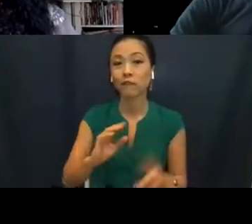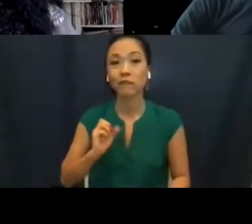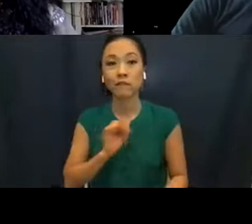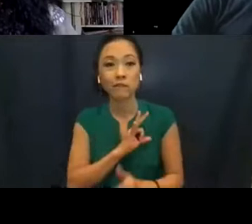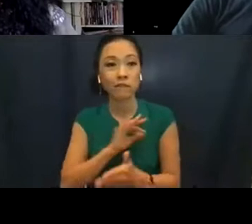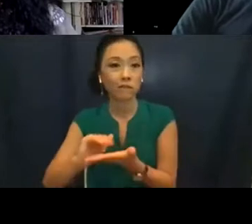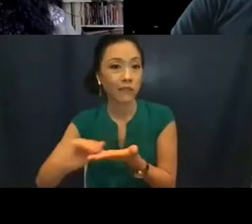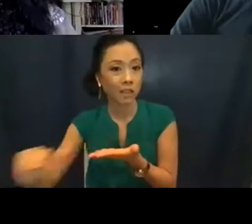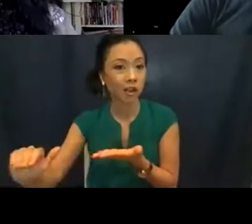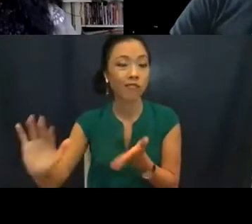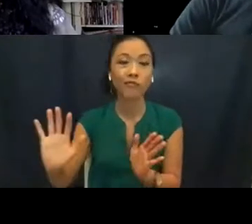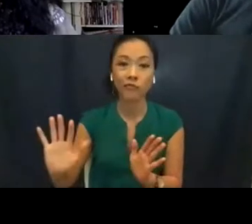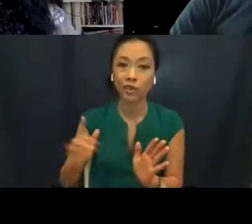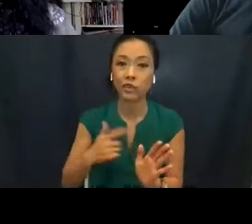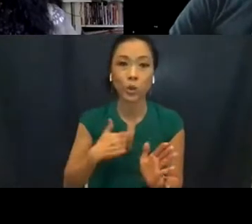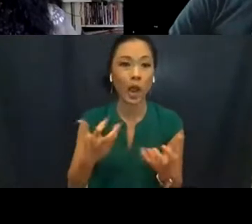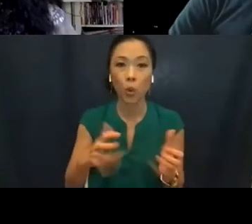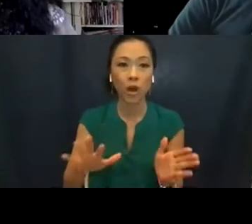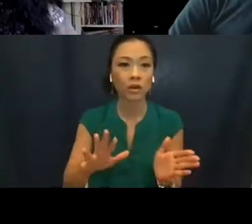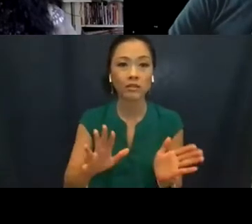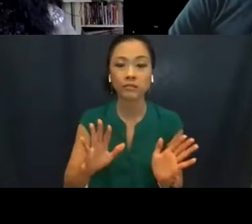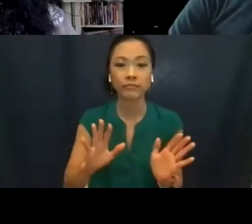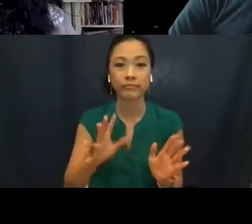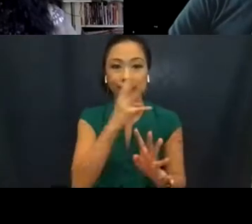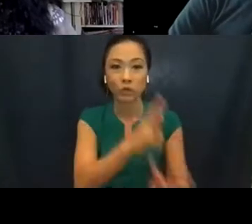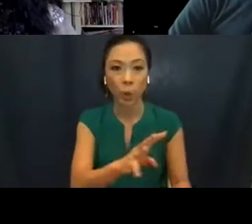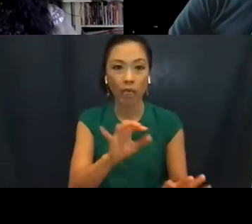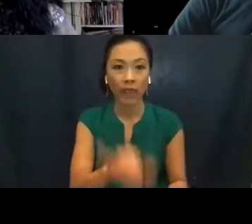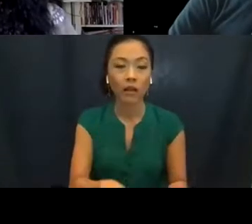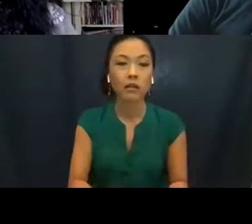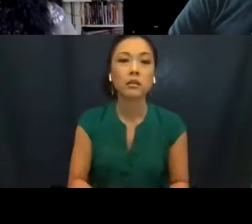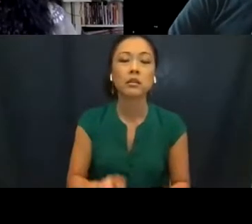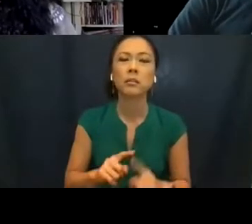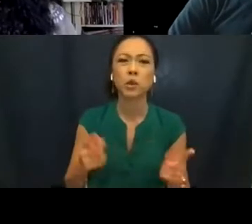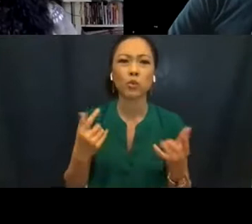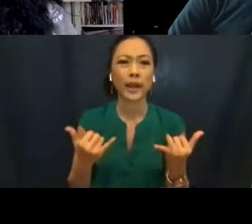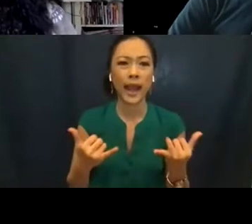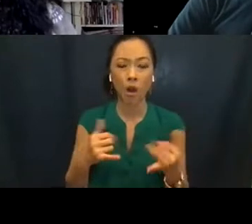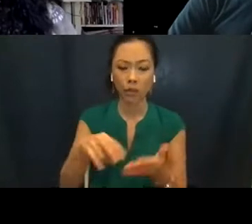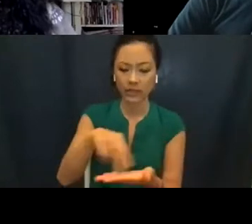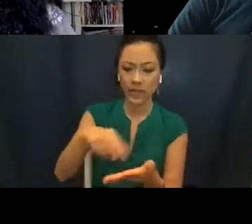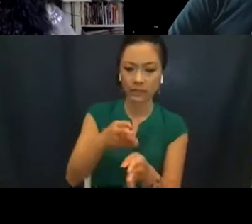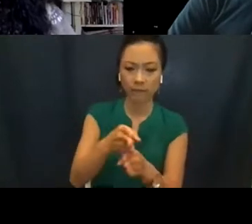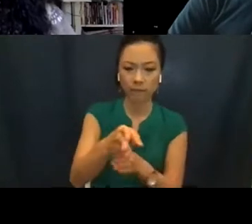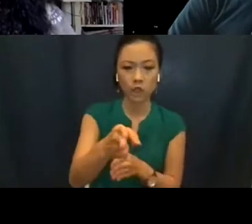the University close within the dance field and validating our work as a research practice